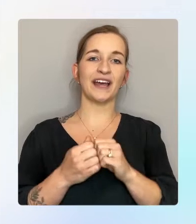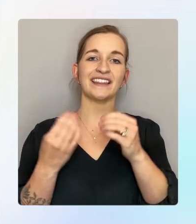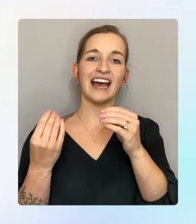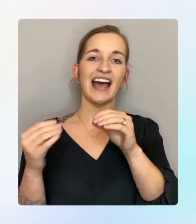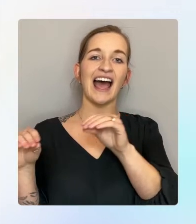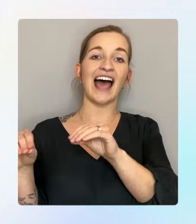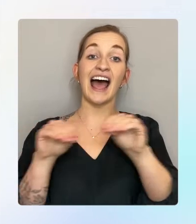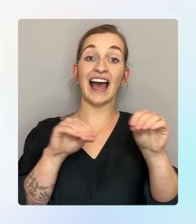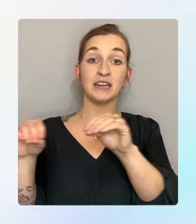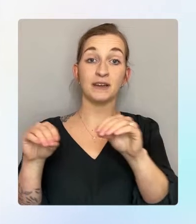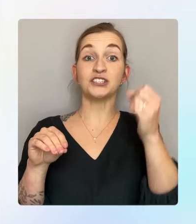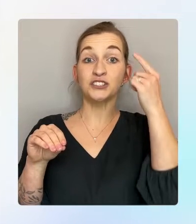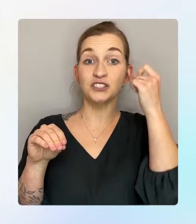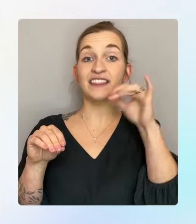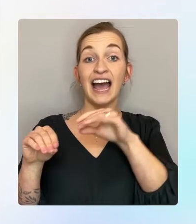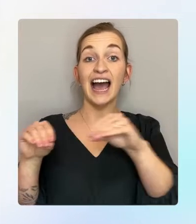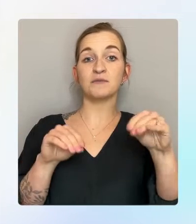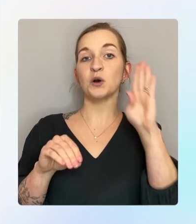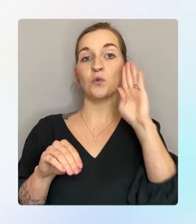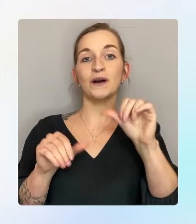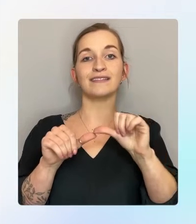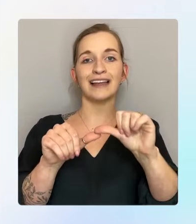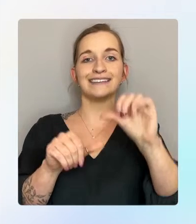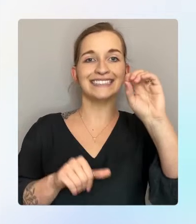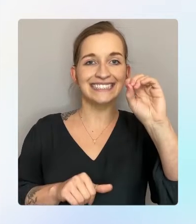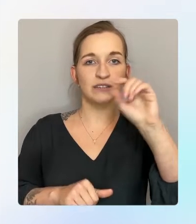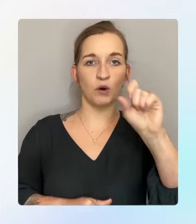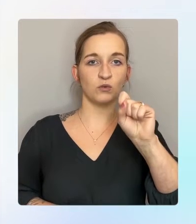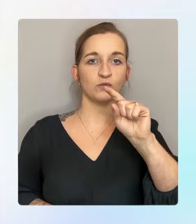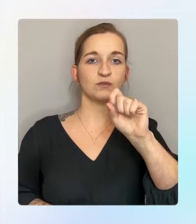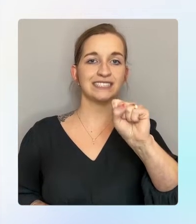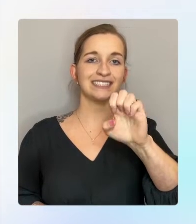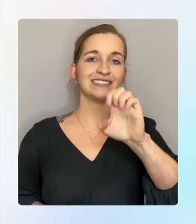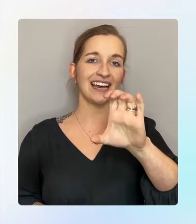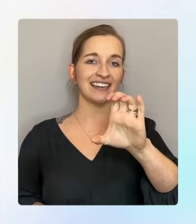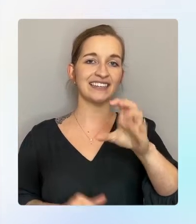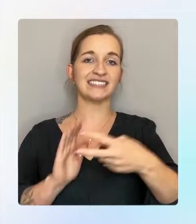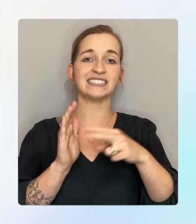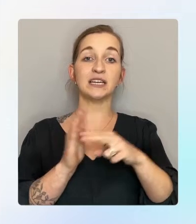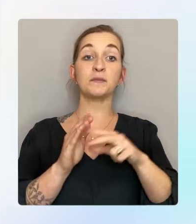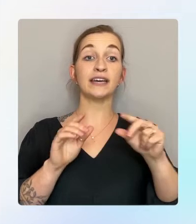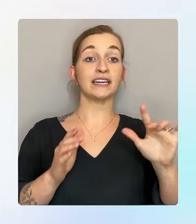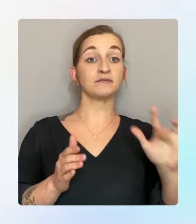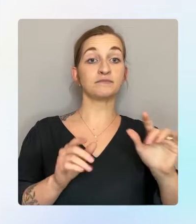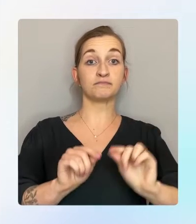that literally lasts zero seconds so that the virtual object can be shown in its full form immediately